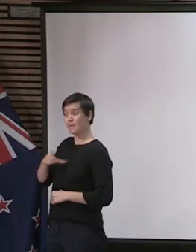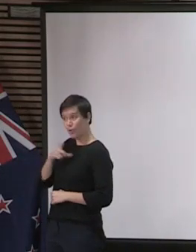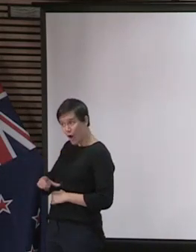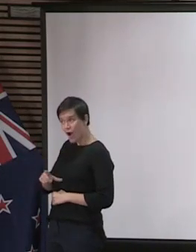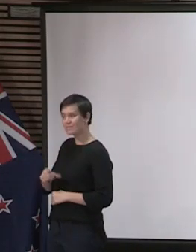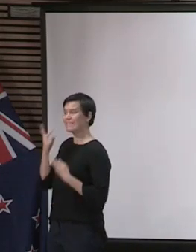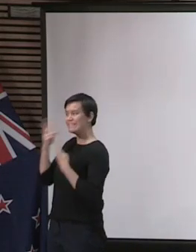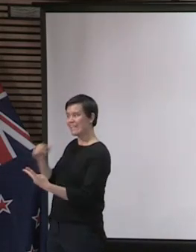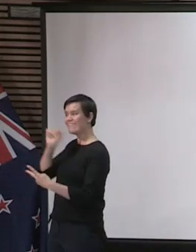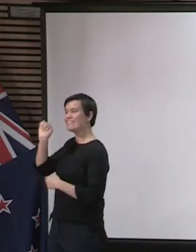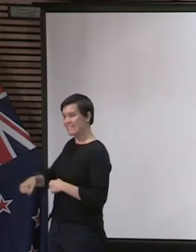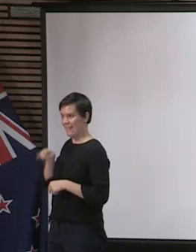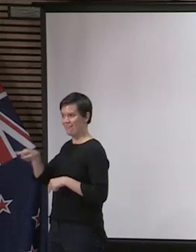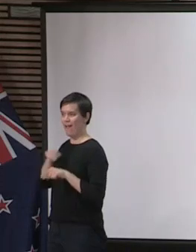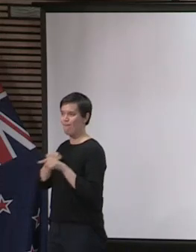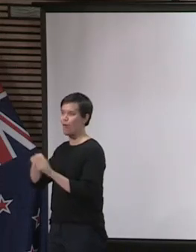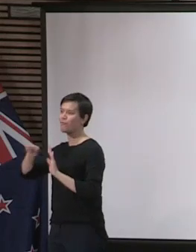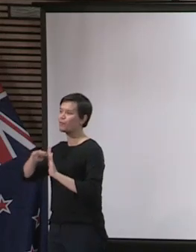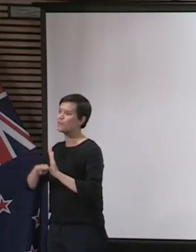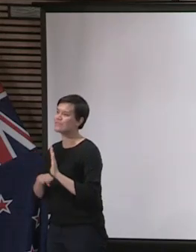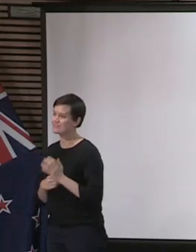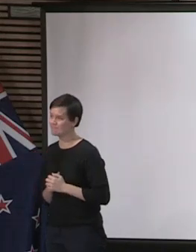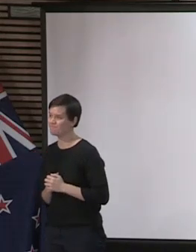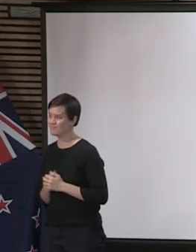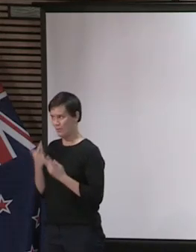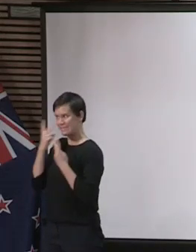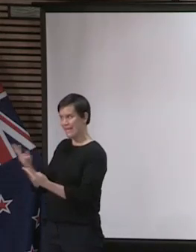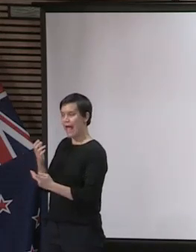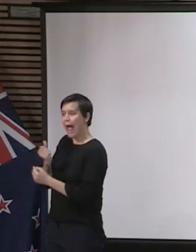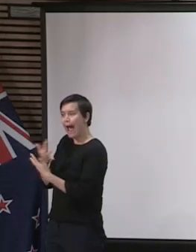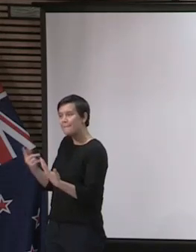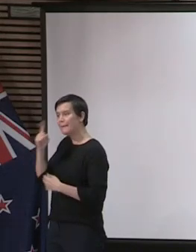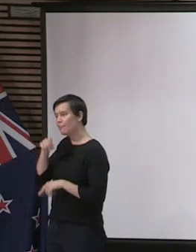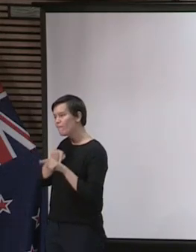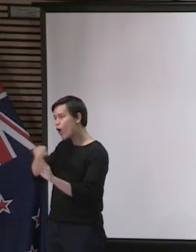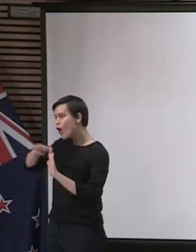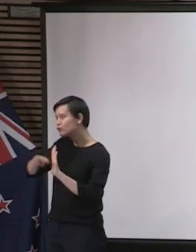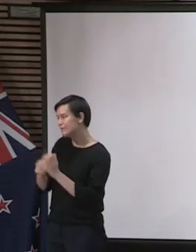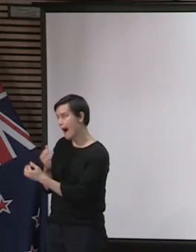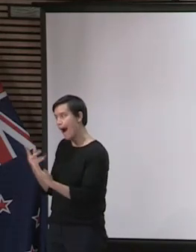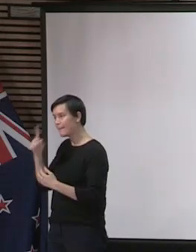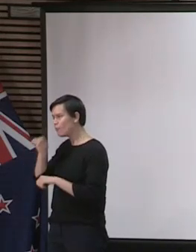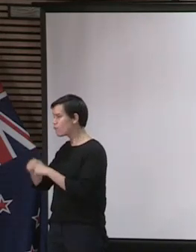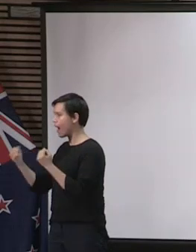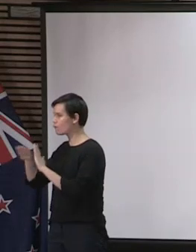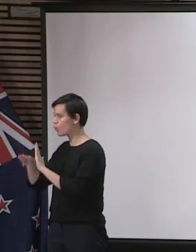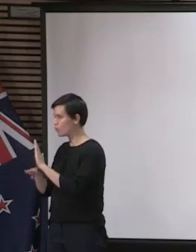compliance that obviously if people are feeling like they have been asked to do